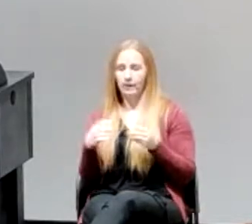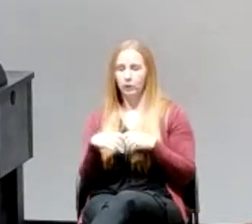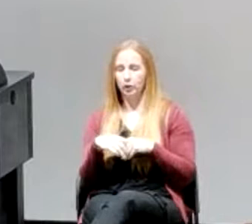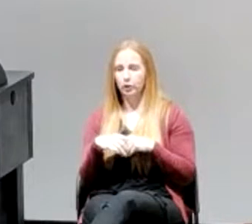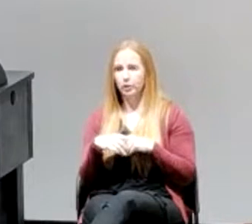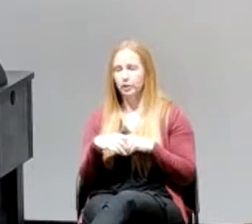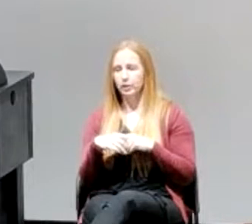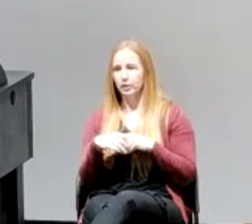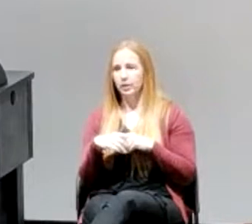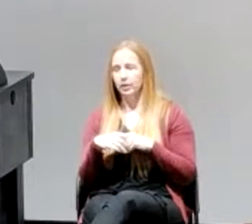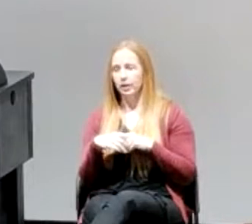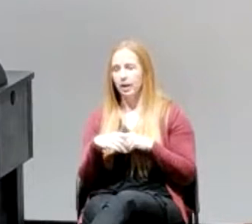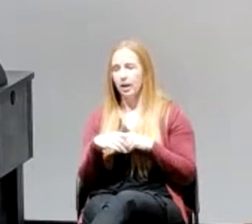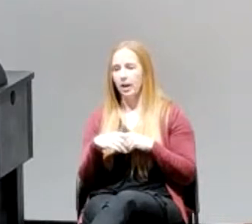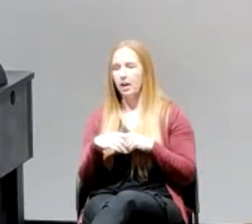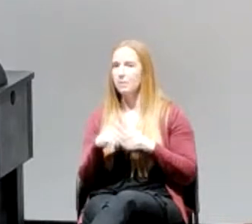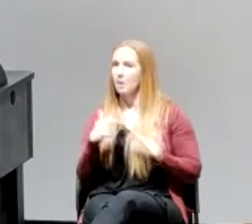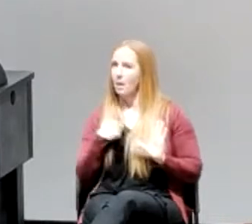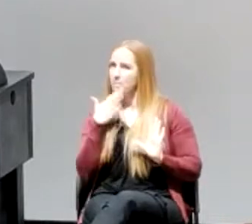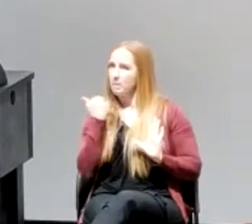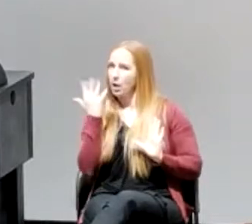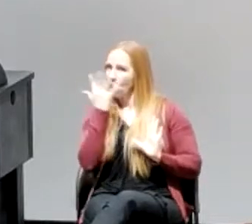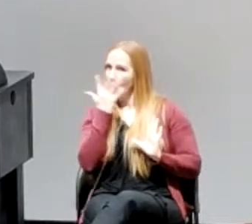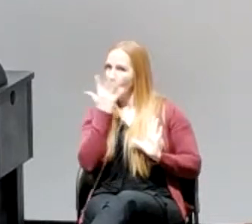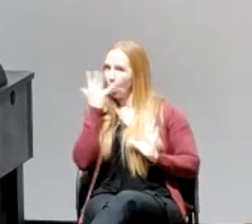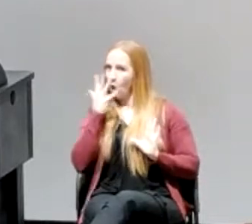That was a three on the richtor scale. Hi. Thank you.